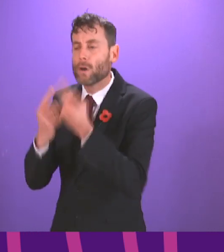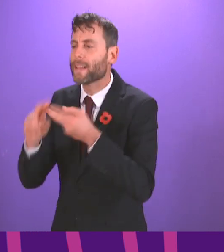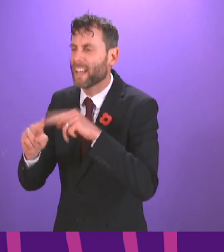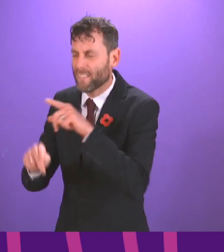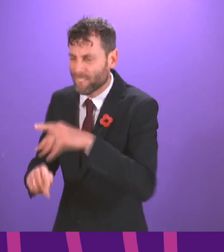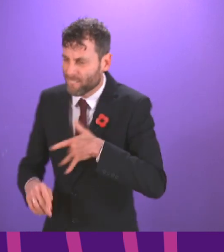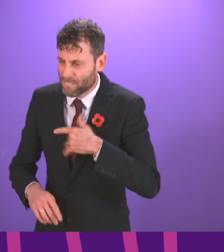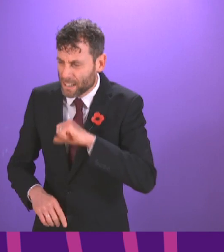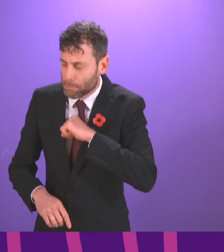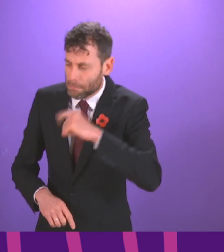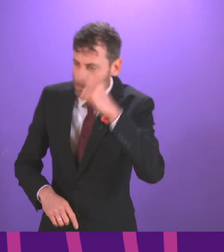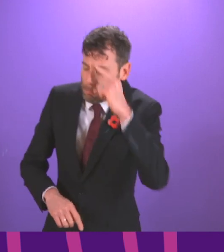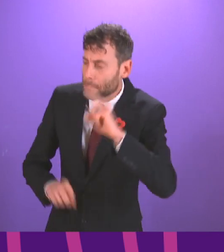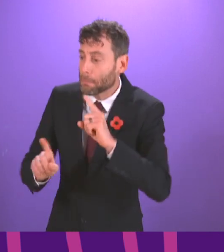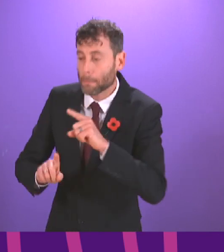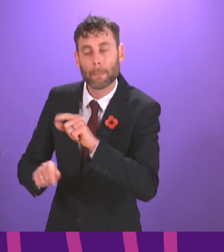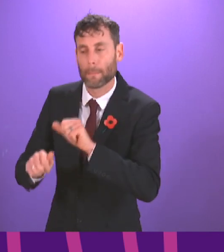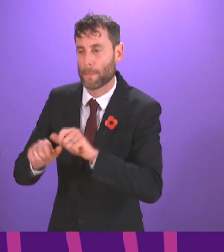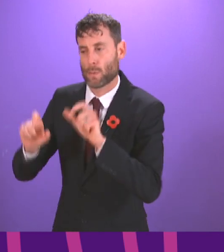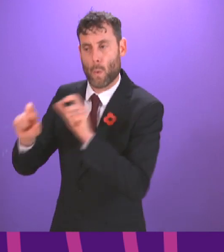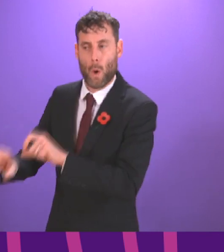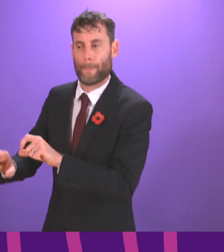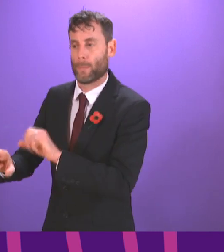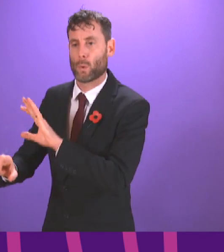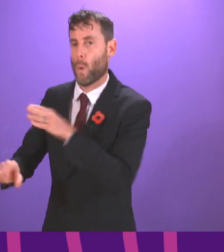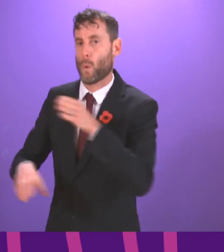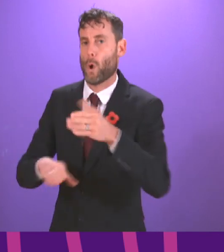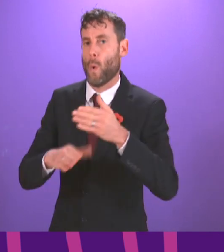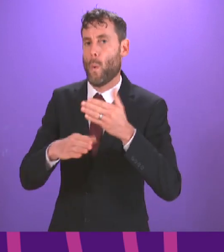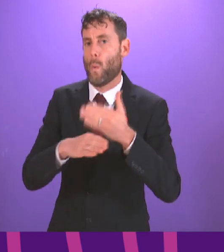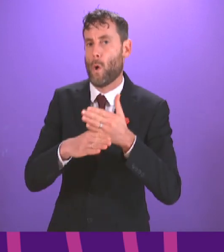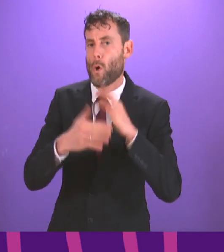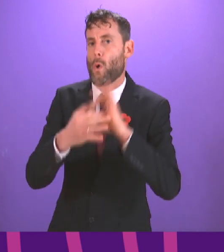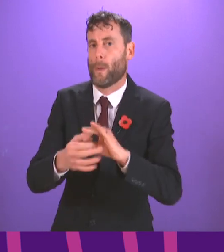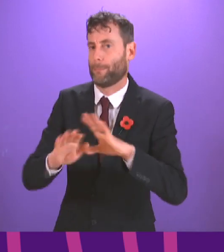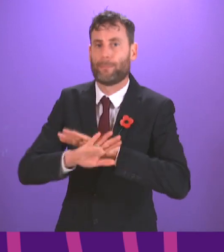they should stay away from work—stay away from the care home. They did that to protect